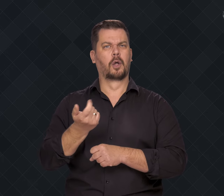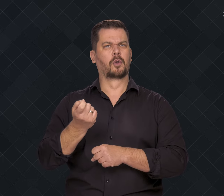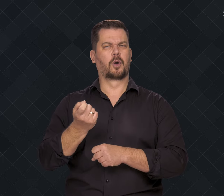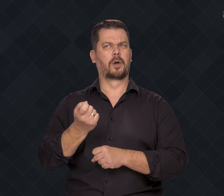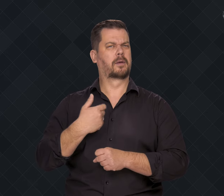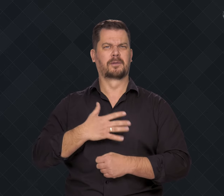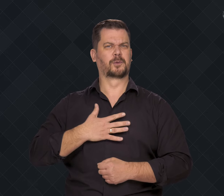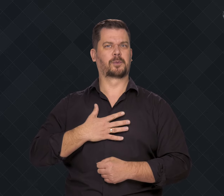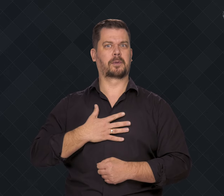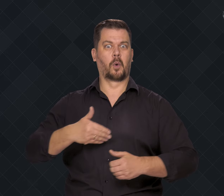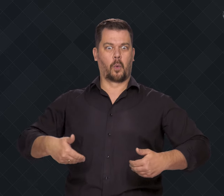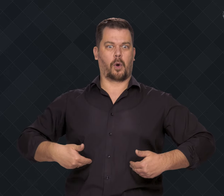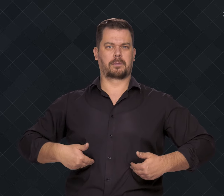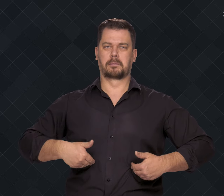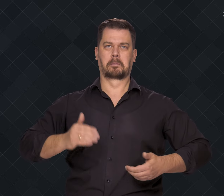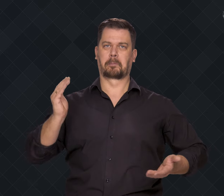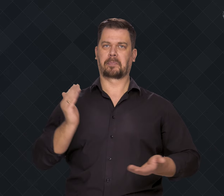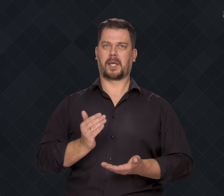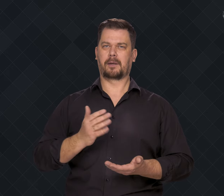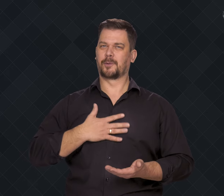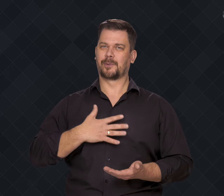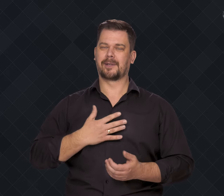This allows for a temporary calming of hunger.